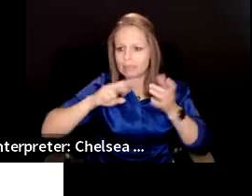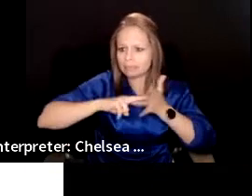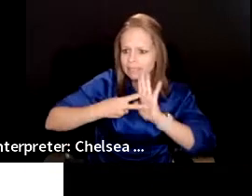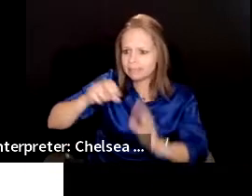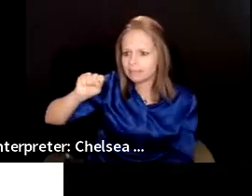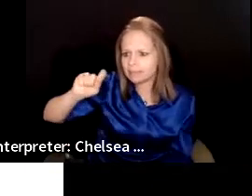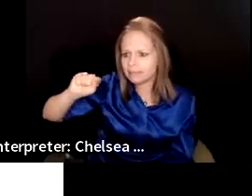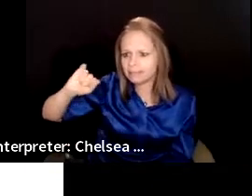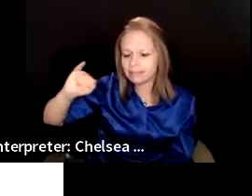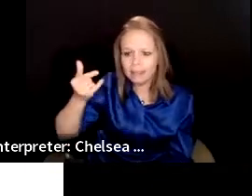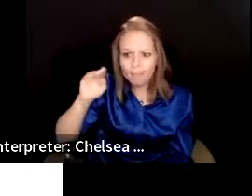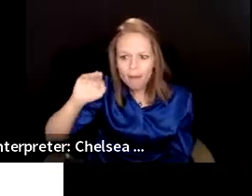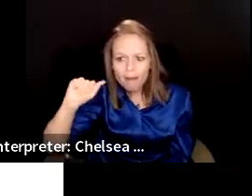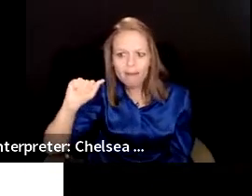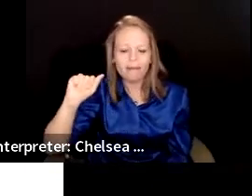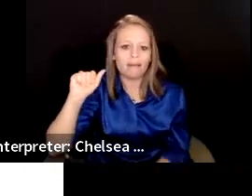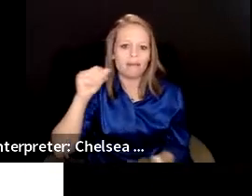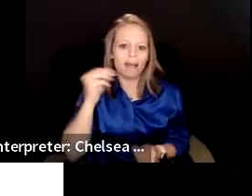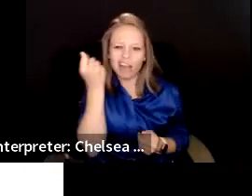stigma around substance use disorder and in particular